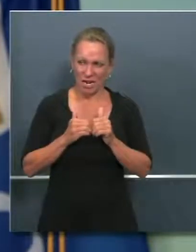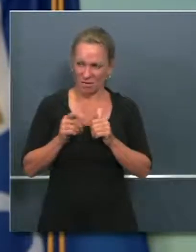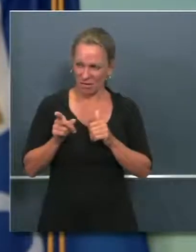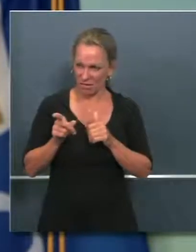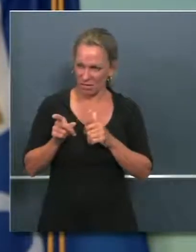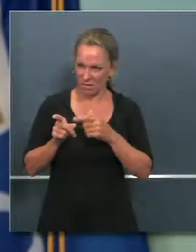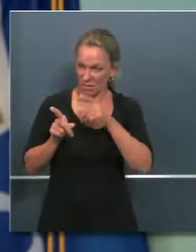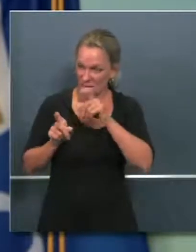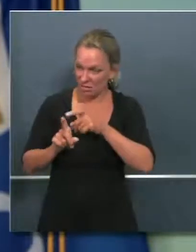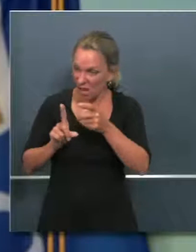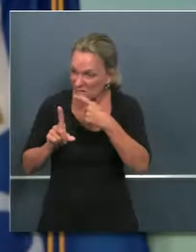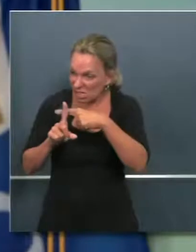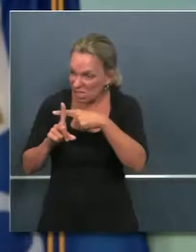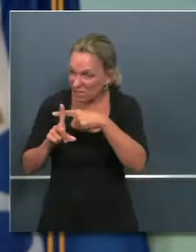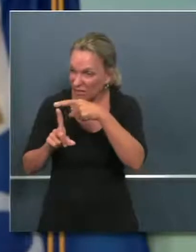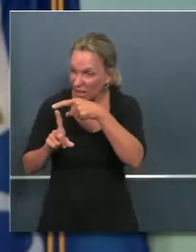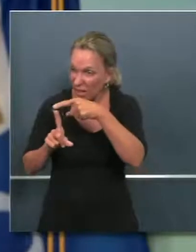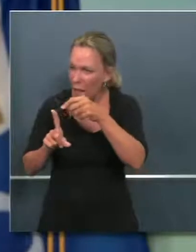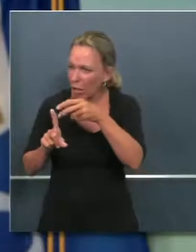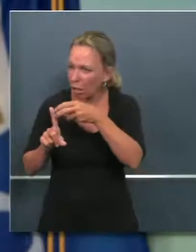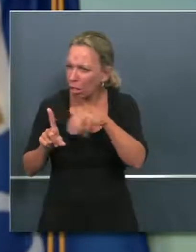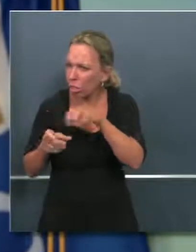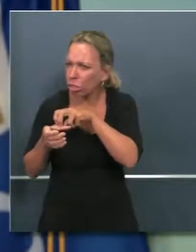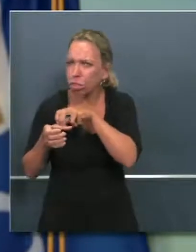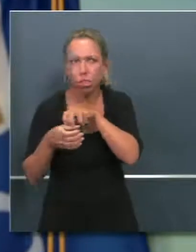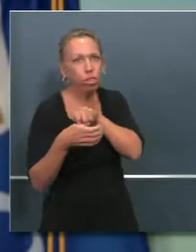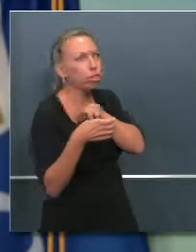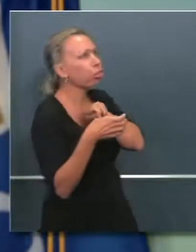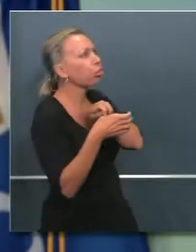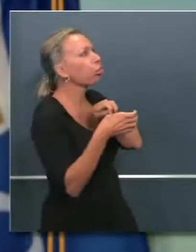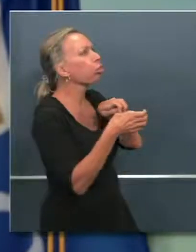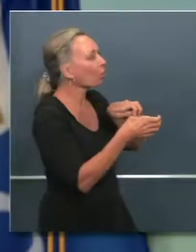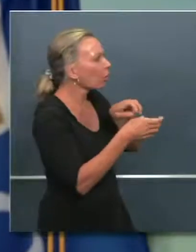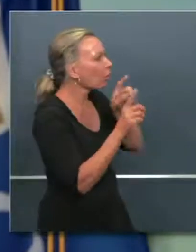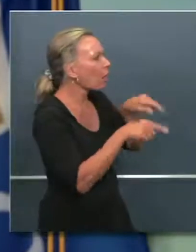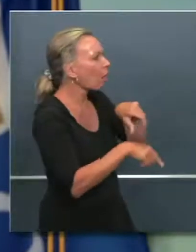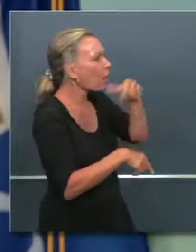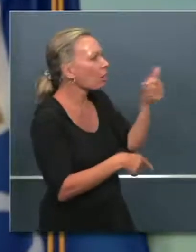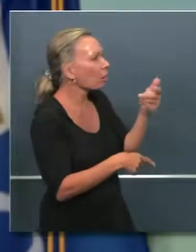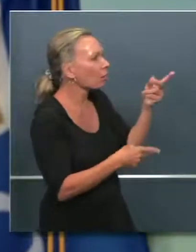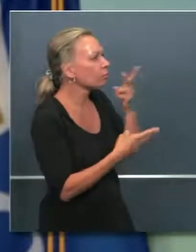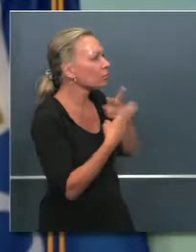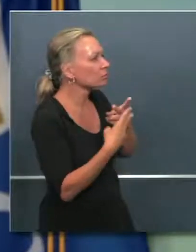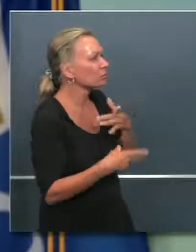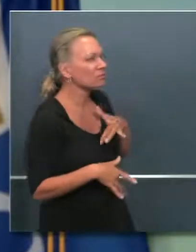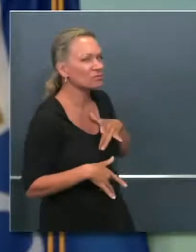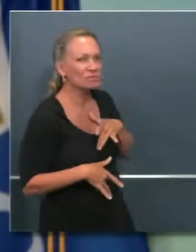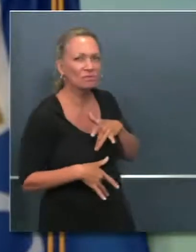that is over a thousand prisoners have already tested positive in San Quentin prison and we have